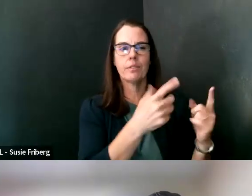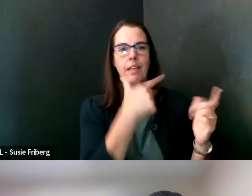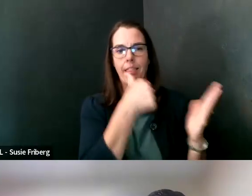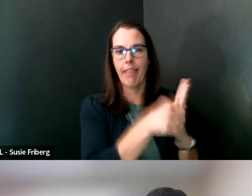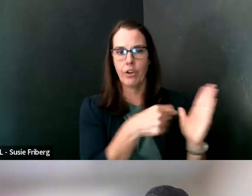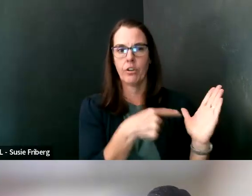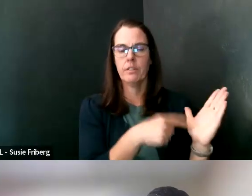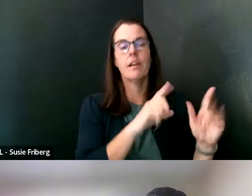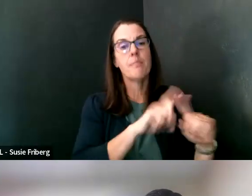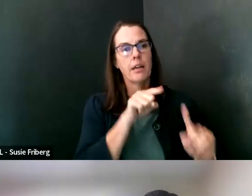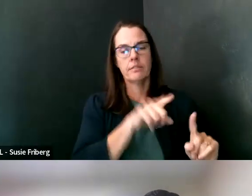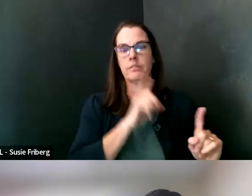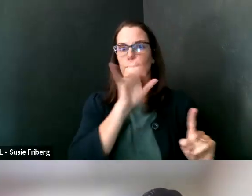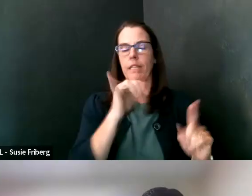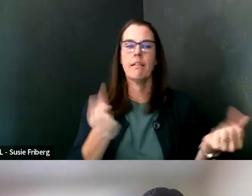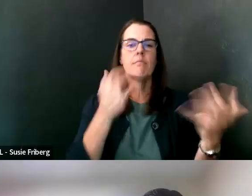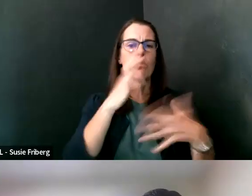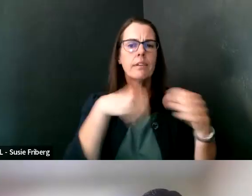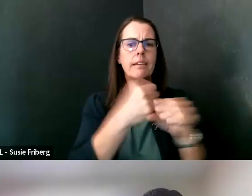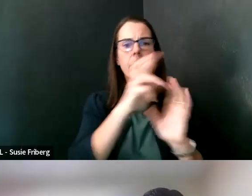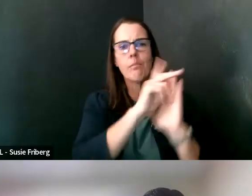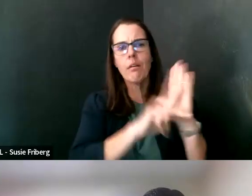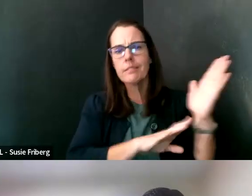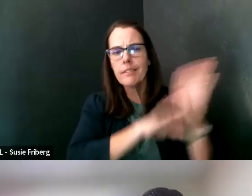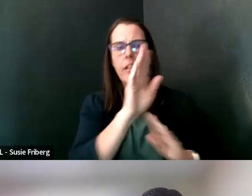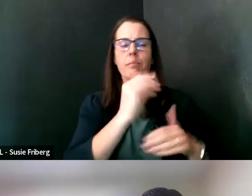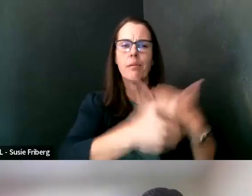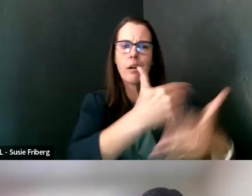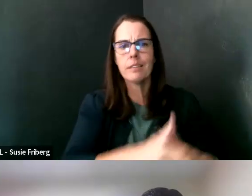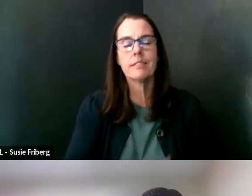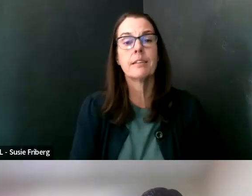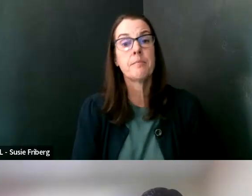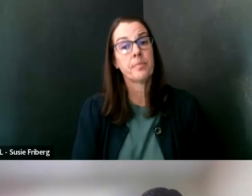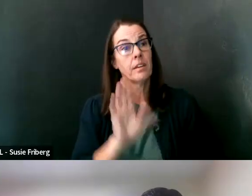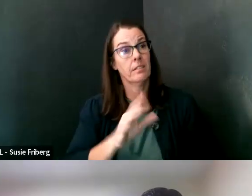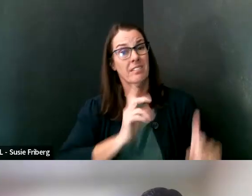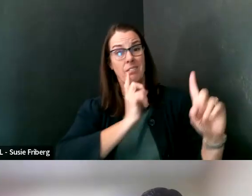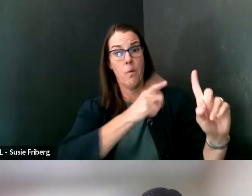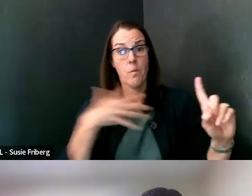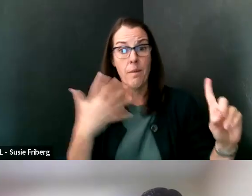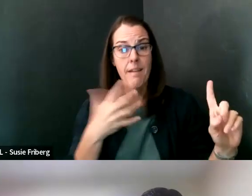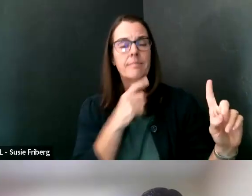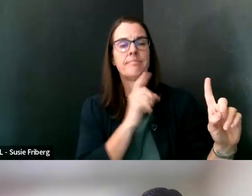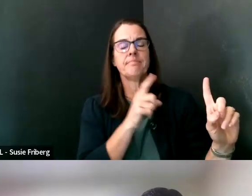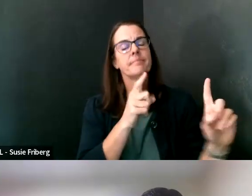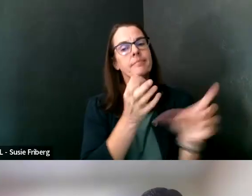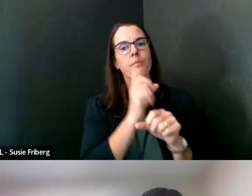but this is really a multi-year policy development process um, intended uh, to ensure that Democrats